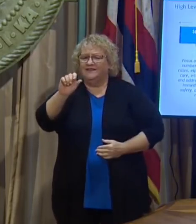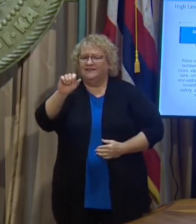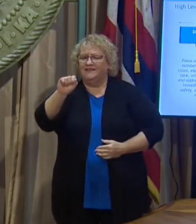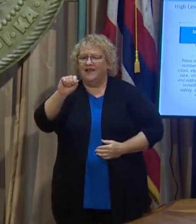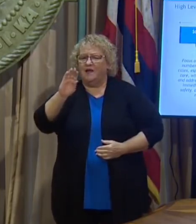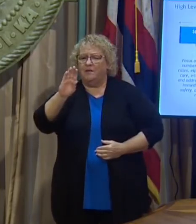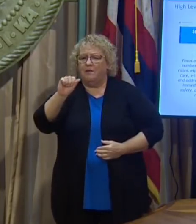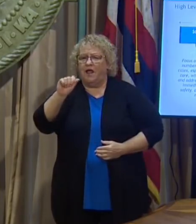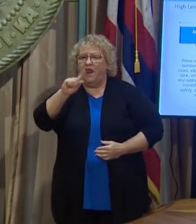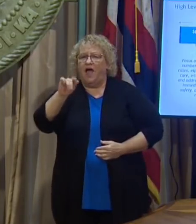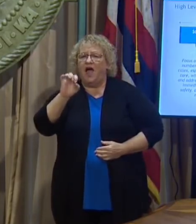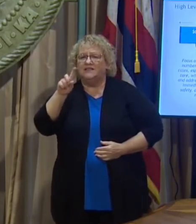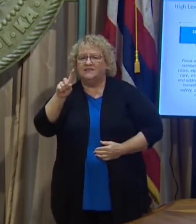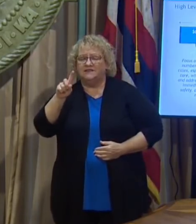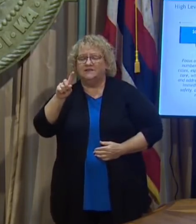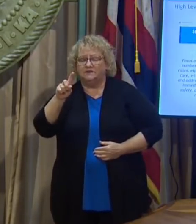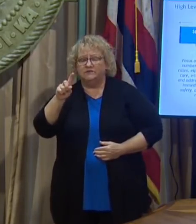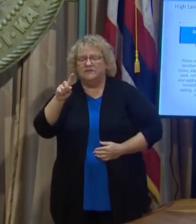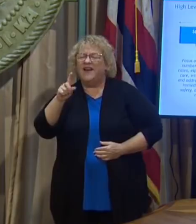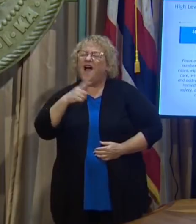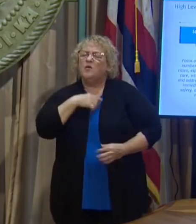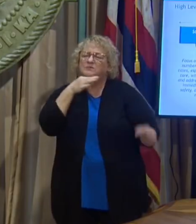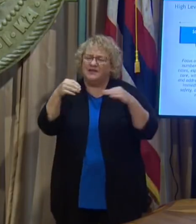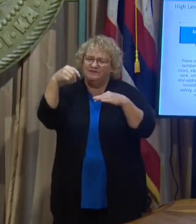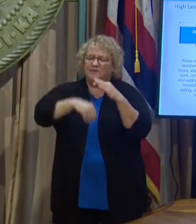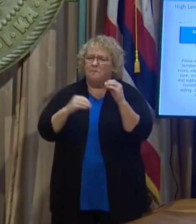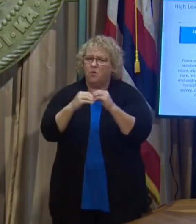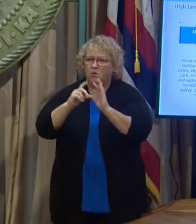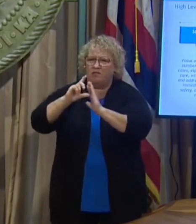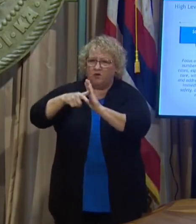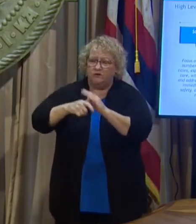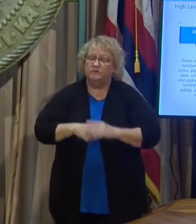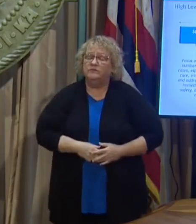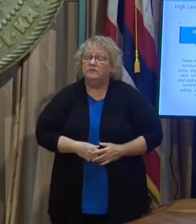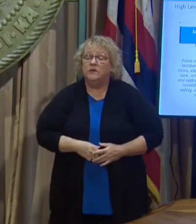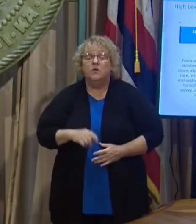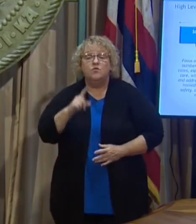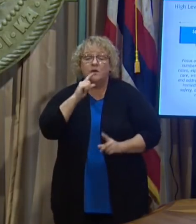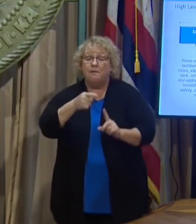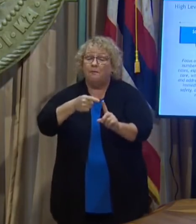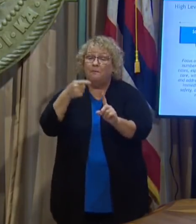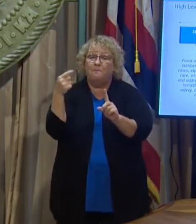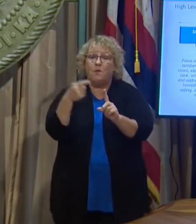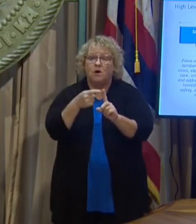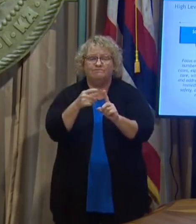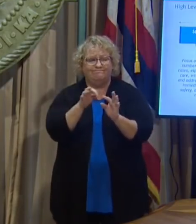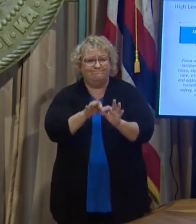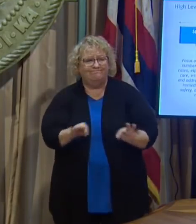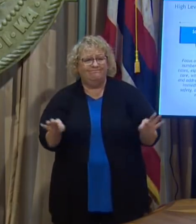THE FIRST PHASE IS WHAT WE ARE IN NOW, STABILIZATION. YOU CAN SEE WHAT WE ARE TRYING TO DO IN STABILIZATION. I WILL GIVE YOU MORE OF THAT